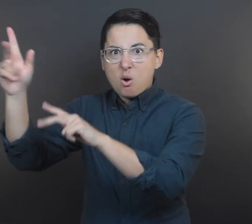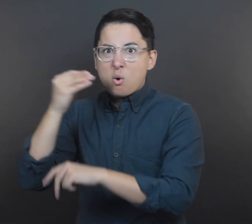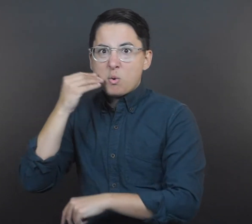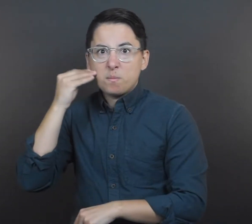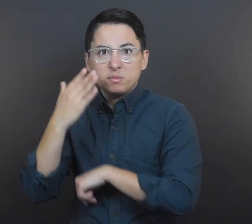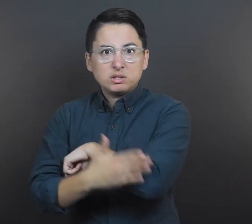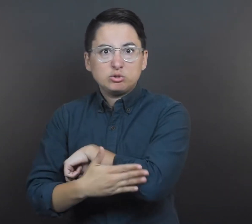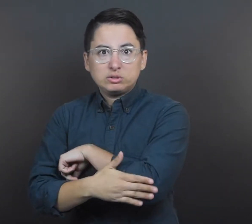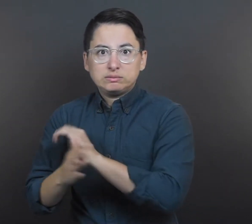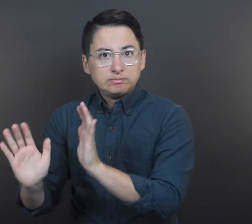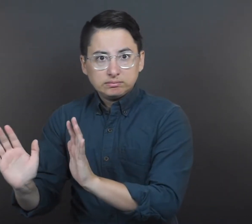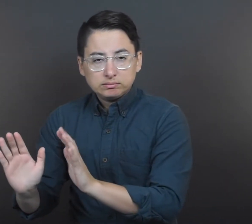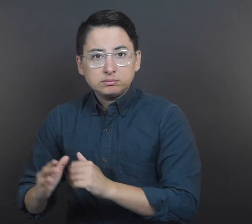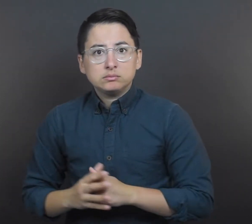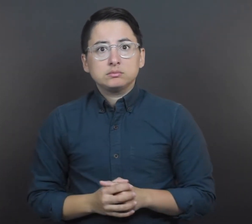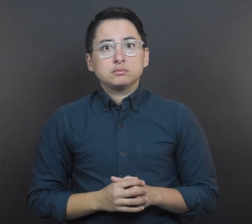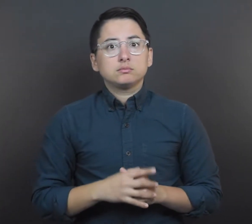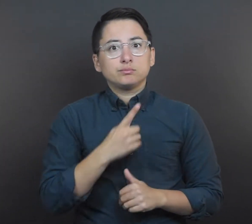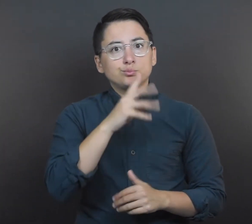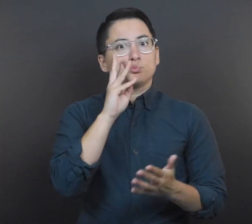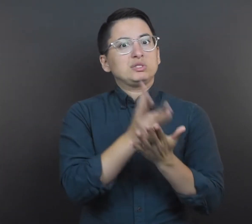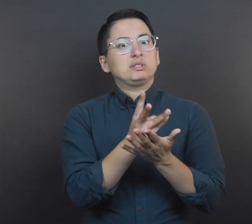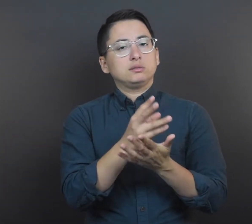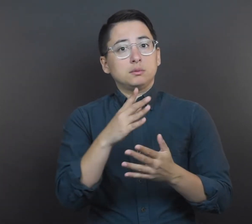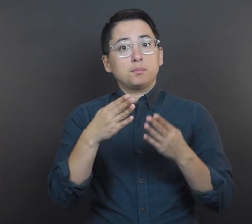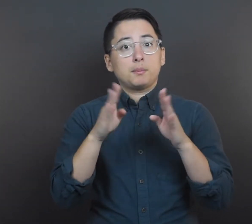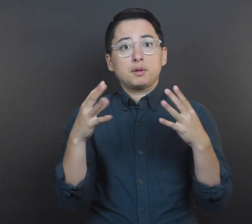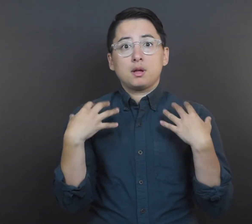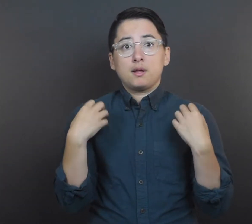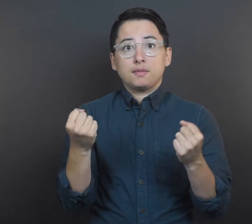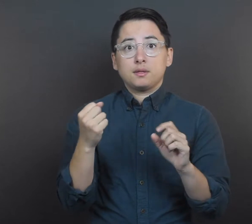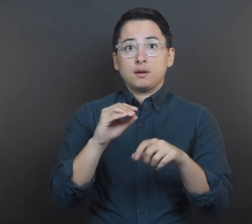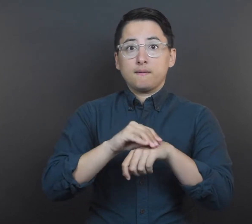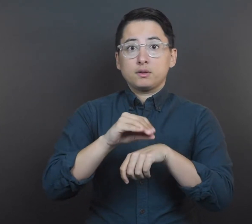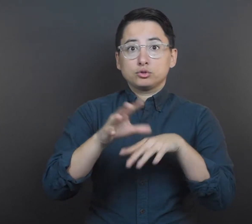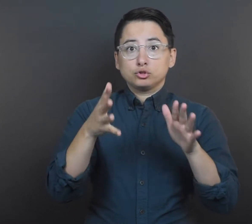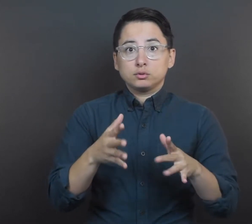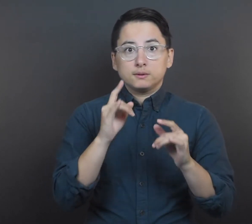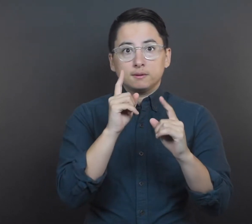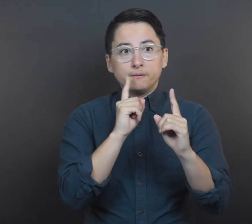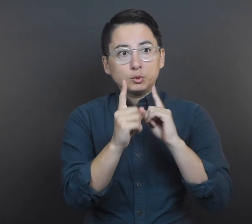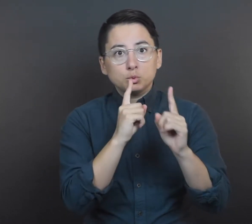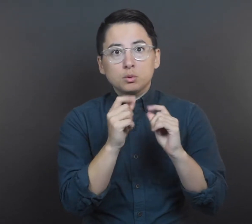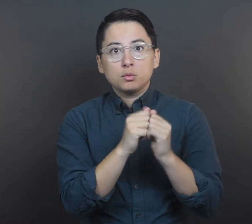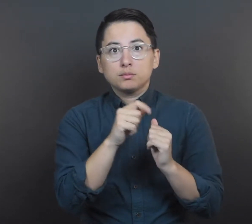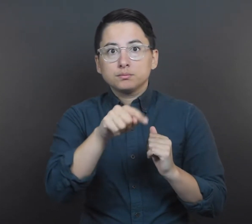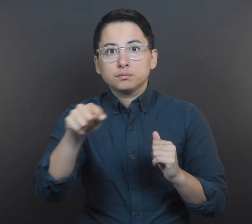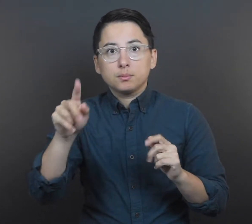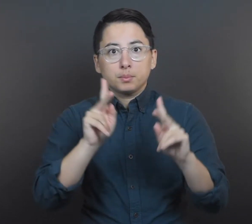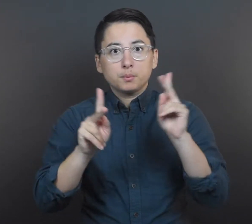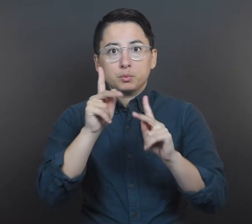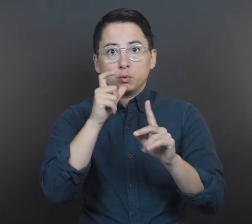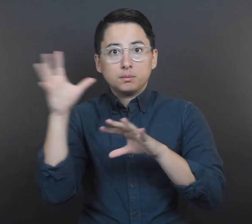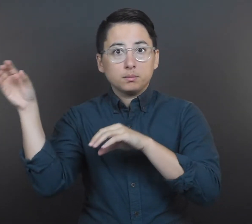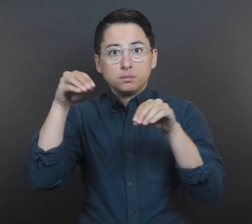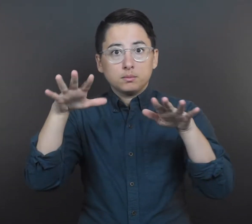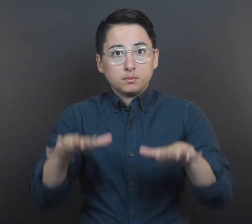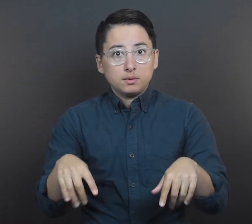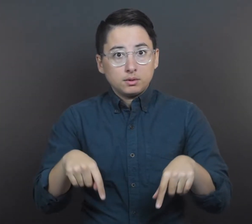to home. As I witnessed a public health advisor’s interview with one of the expats, I heard